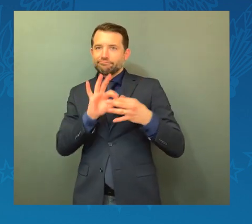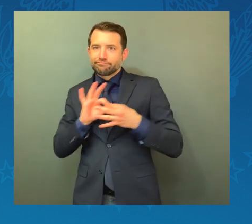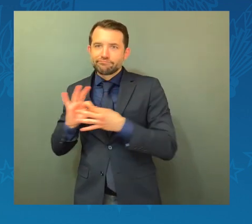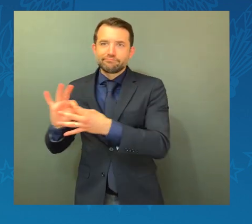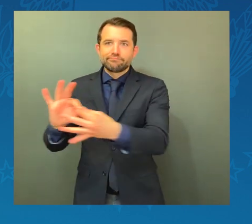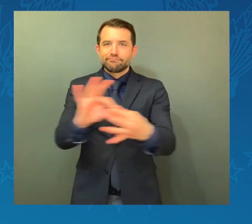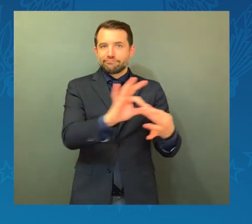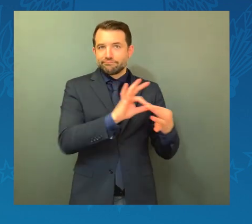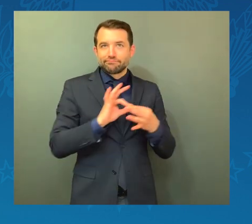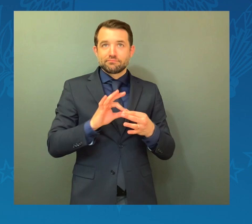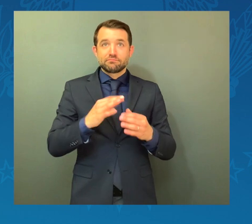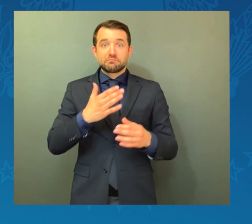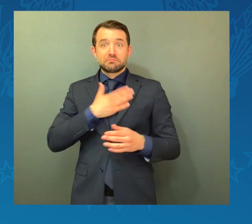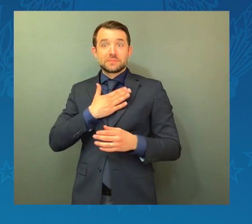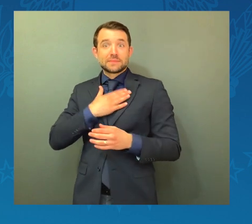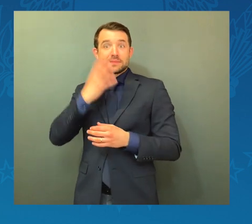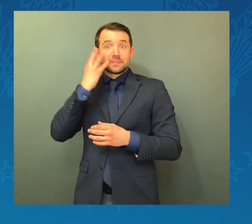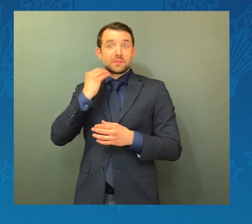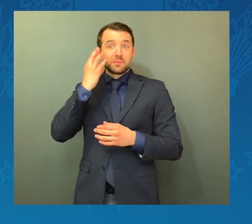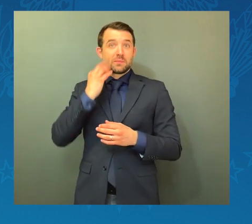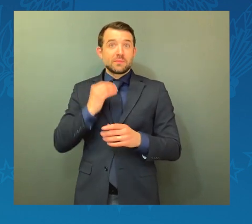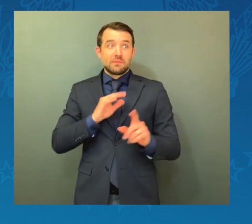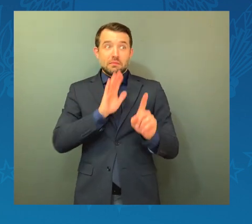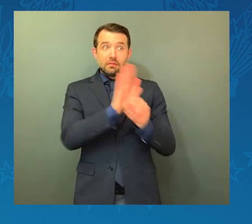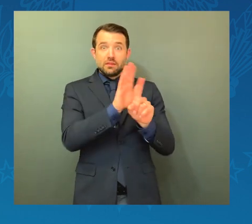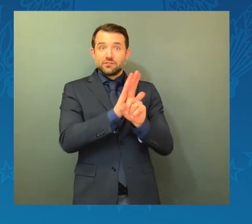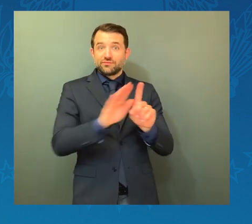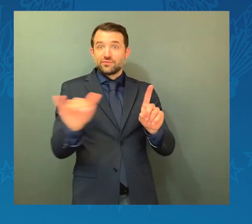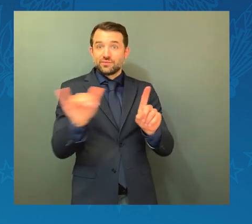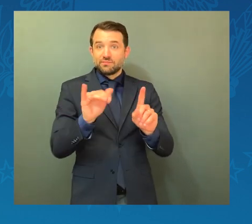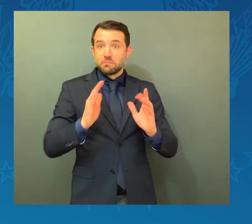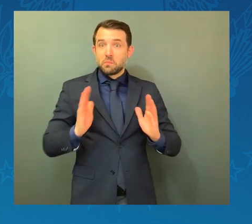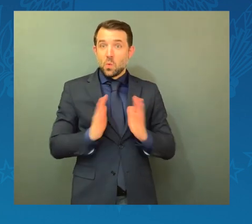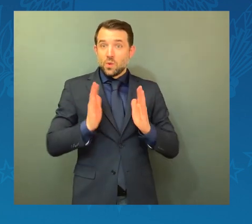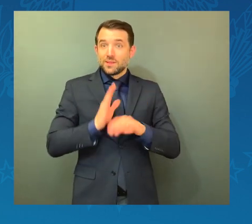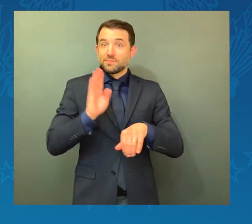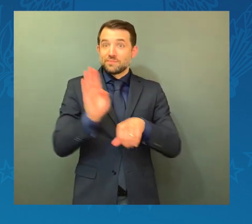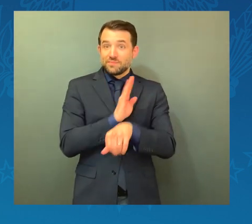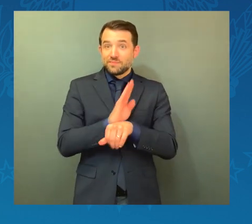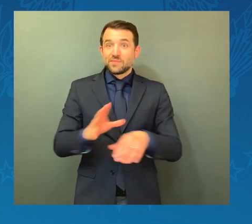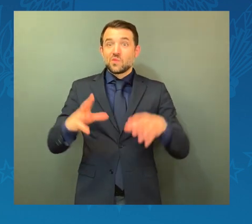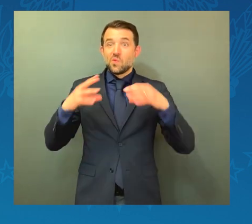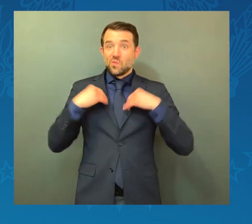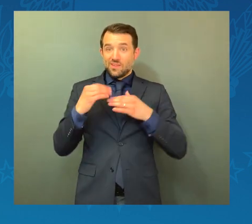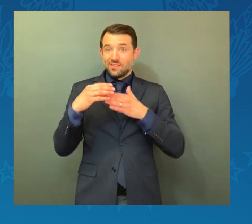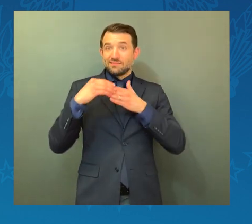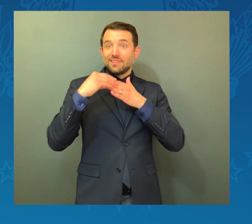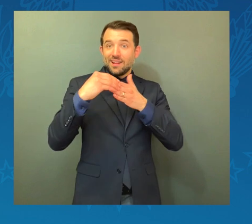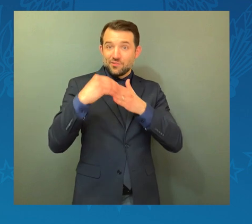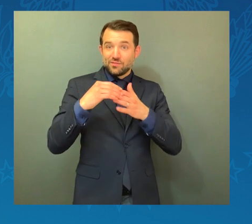small-business owners are not only leaders in business, they are community leaders.